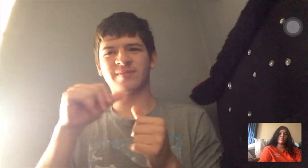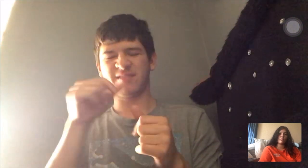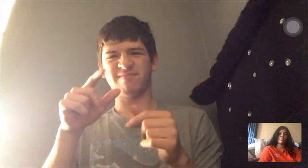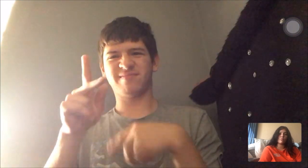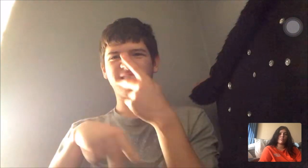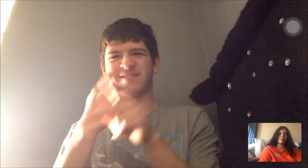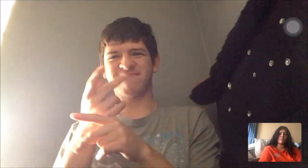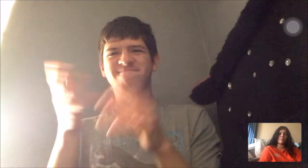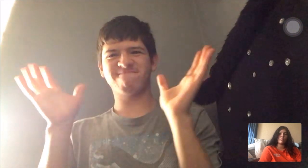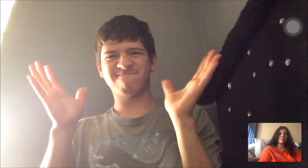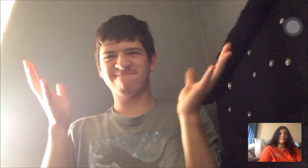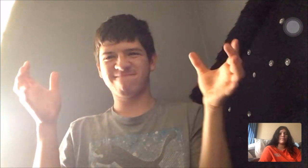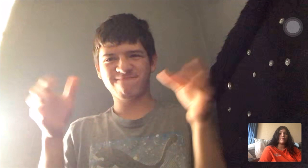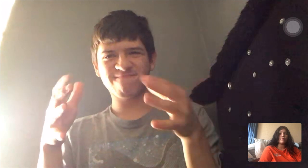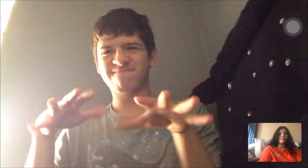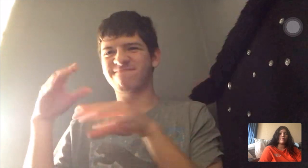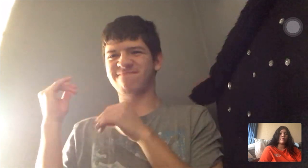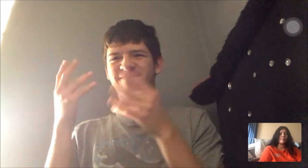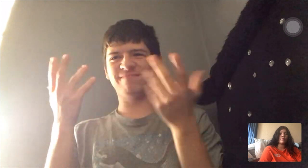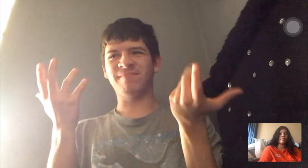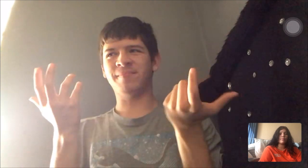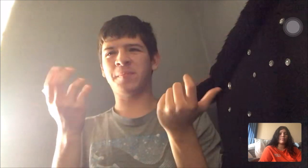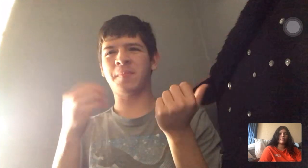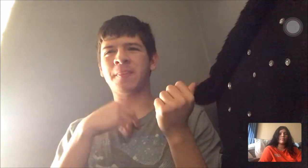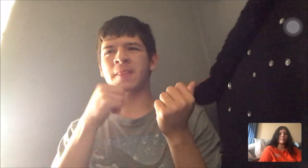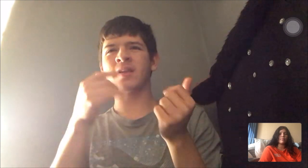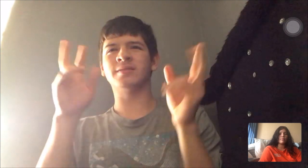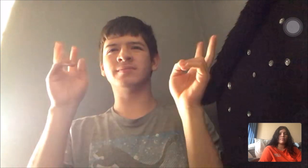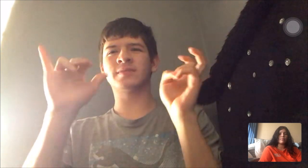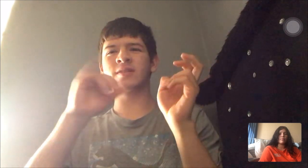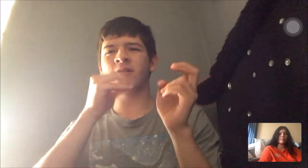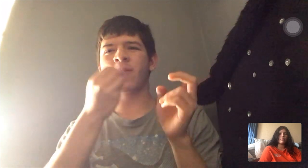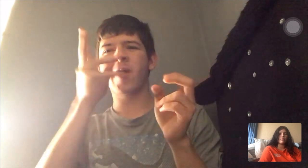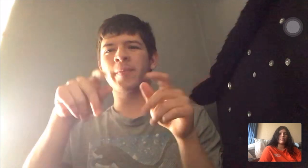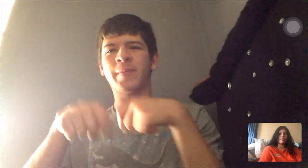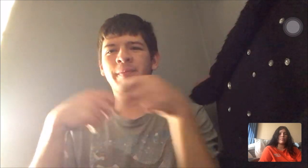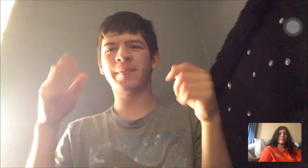not one that we just gather up and leave like that. This is not a sensational wrap-up [to our graduation]